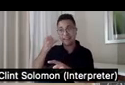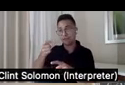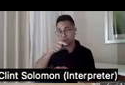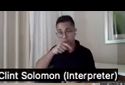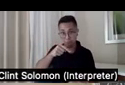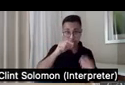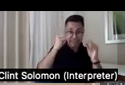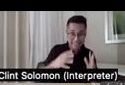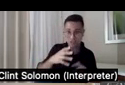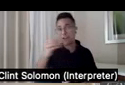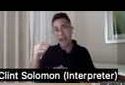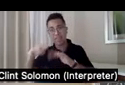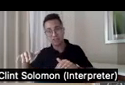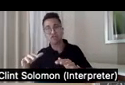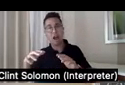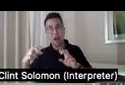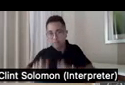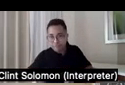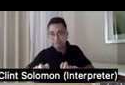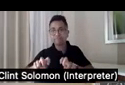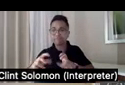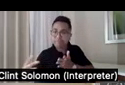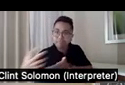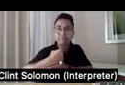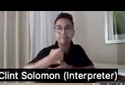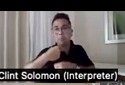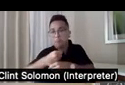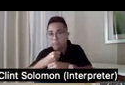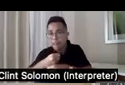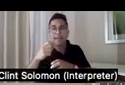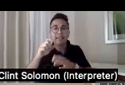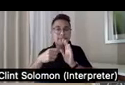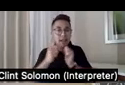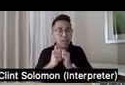we hopefully collect them with the child like maybe a candle from a birthday cake but only if